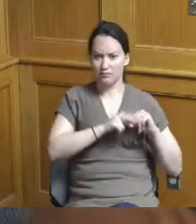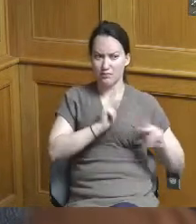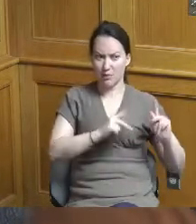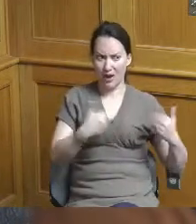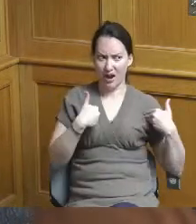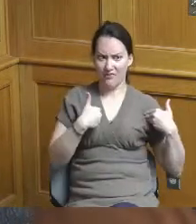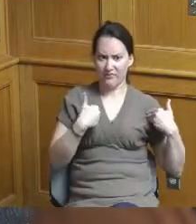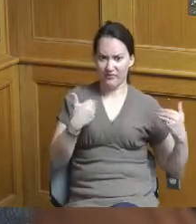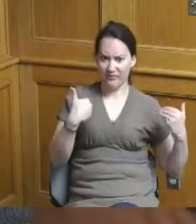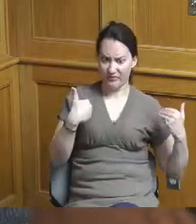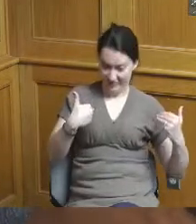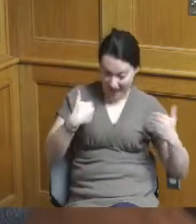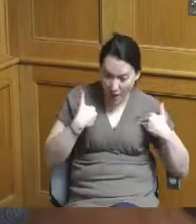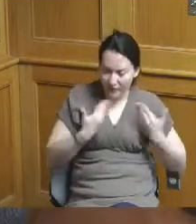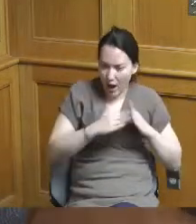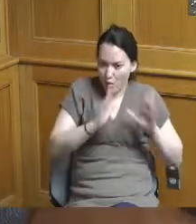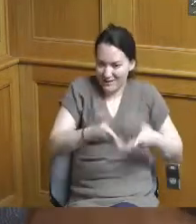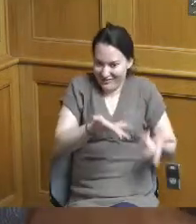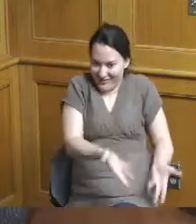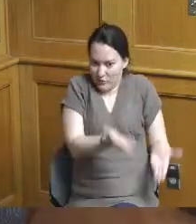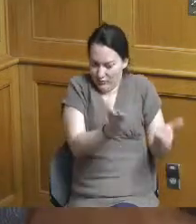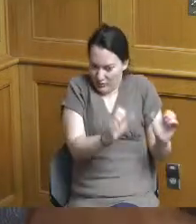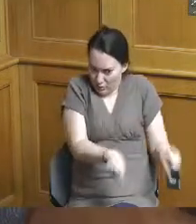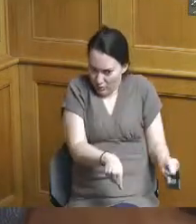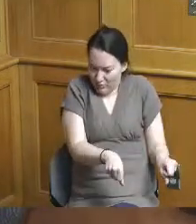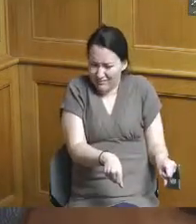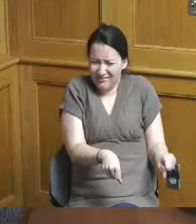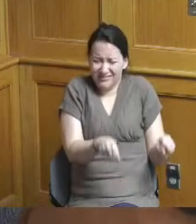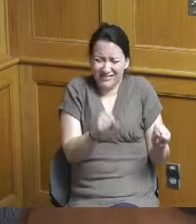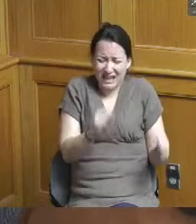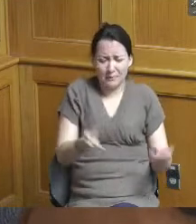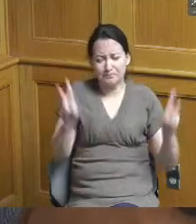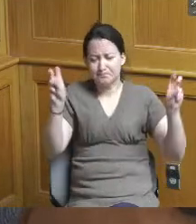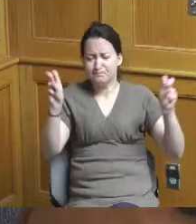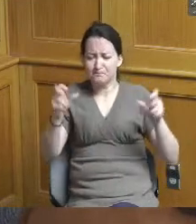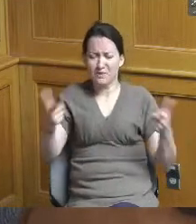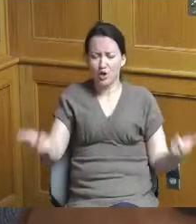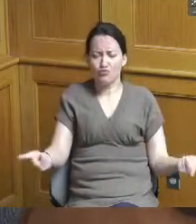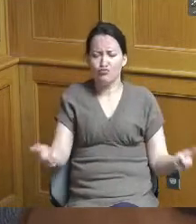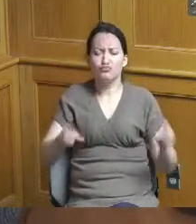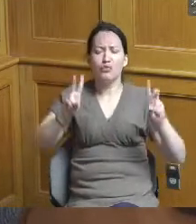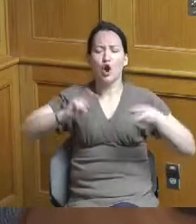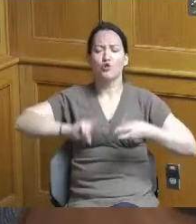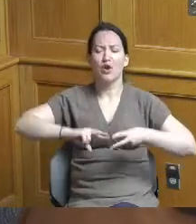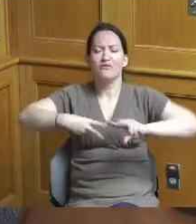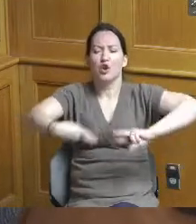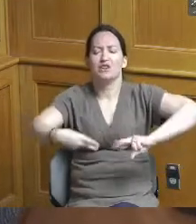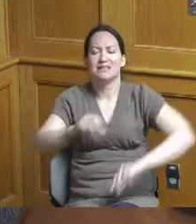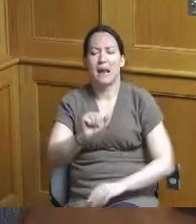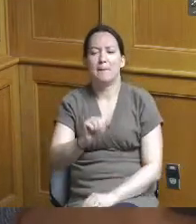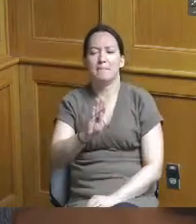the house already there and could there be some where he calls reverse abatement so I am going to